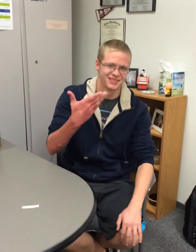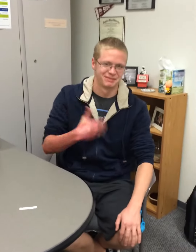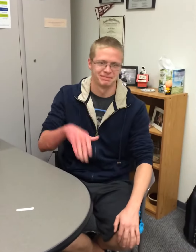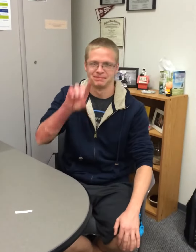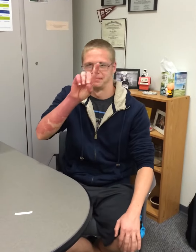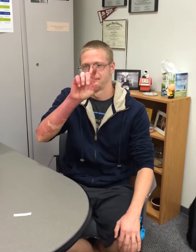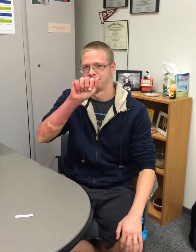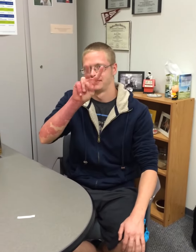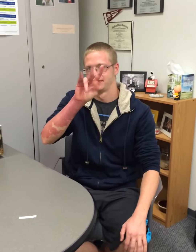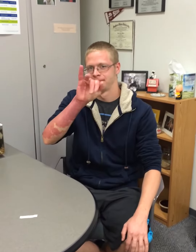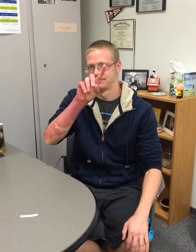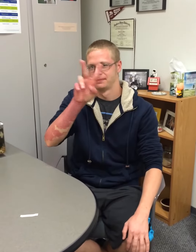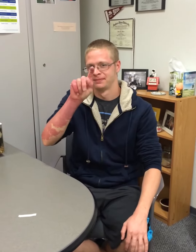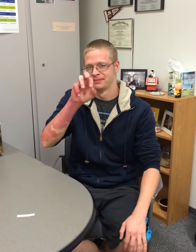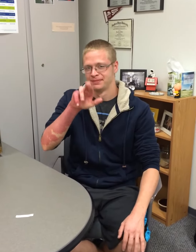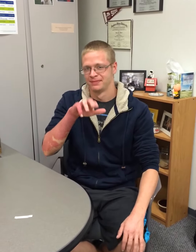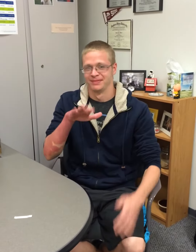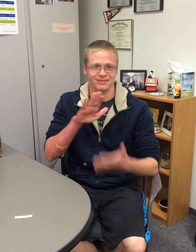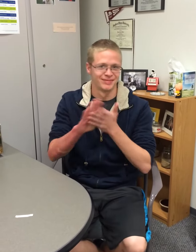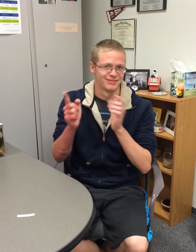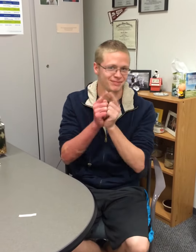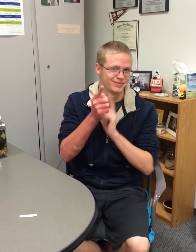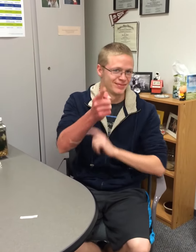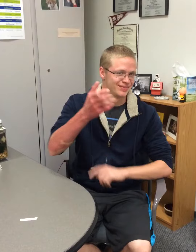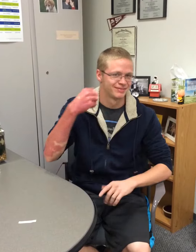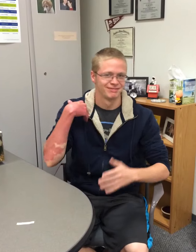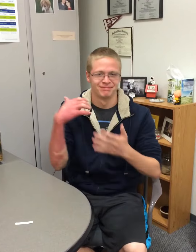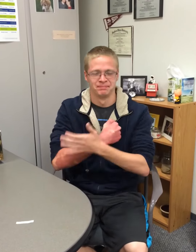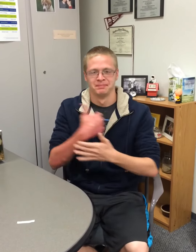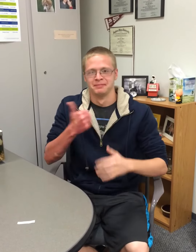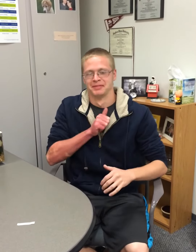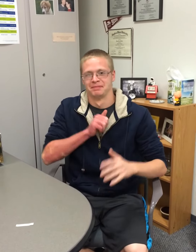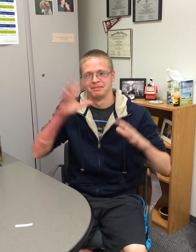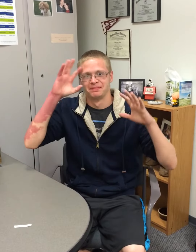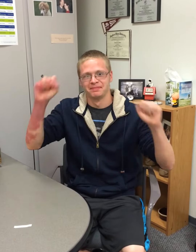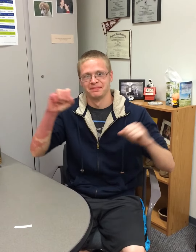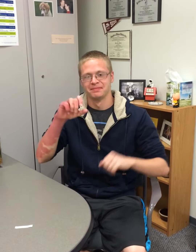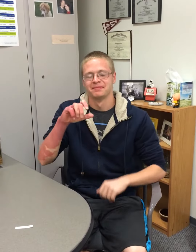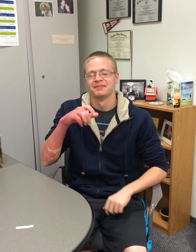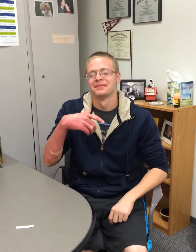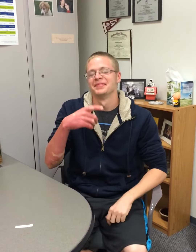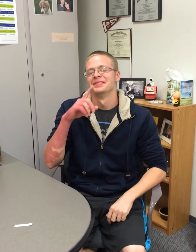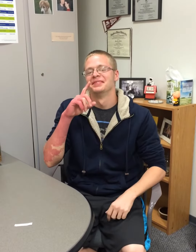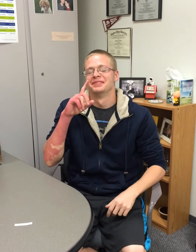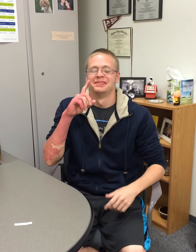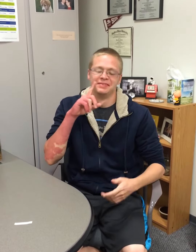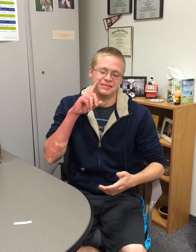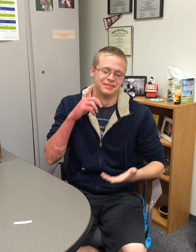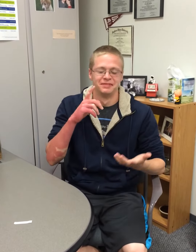Hello! I'm David Vetor. It's nice to meet all of you! I did just become your new President!